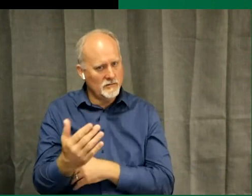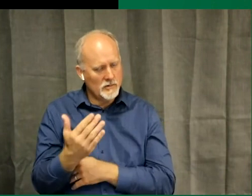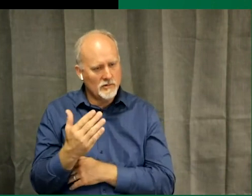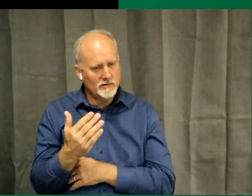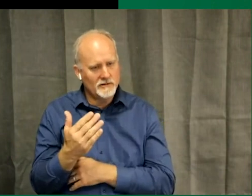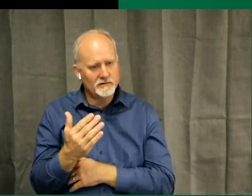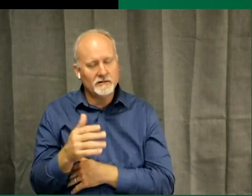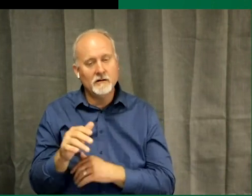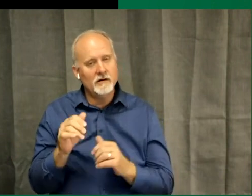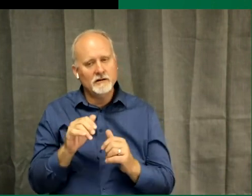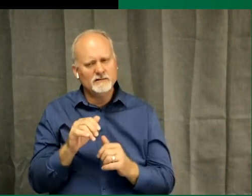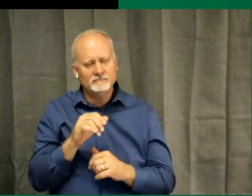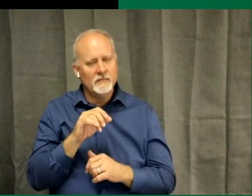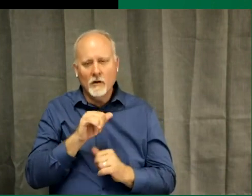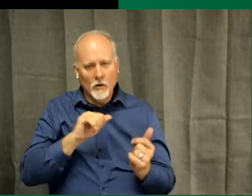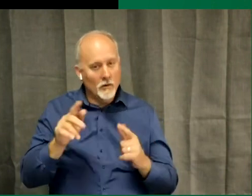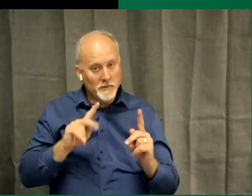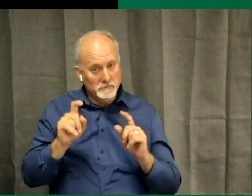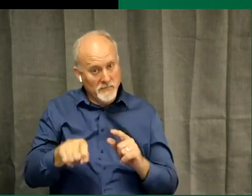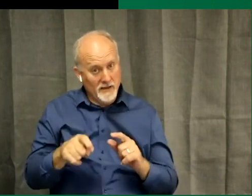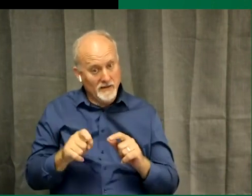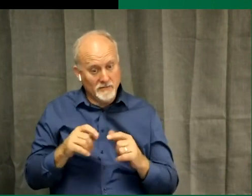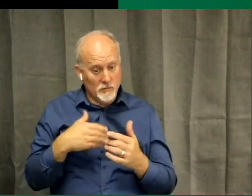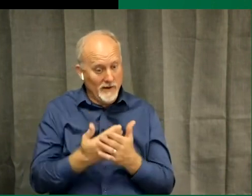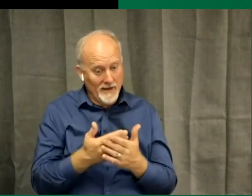everyone does not need to return at that time you'll be getting information over the holiday